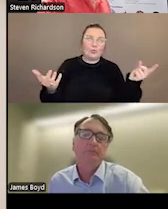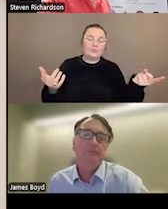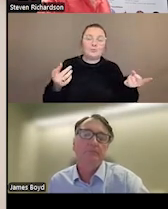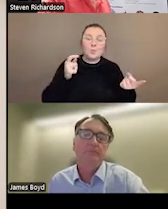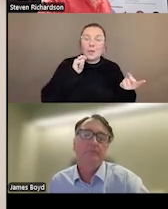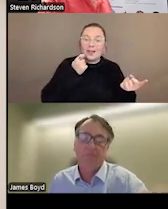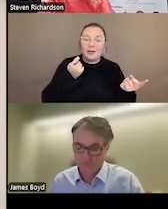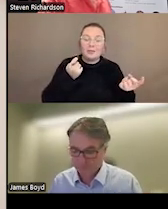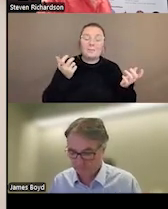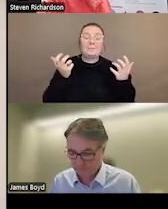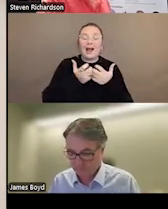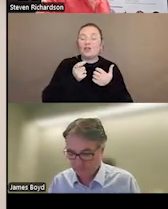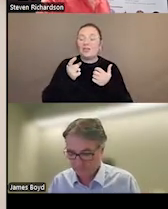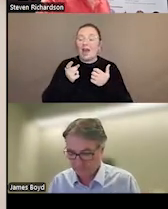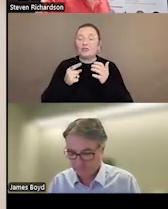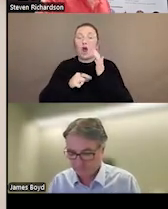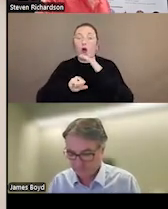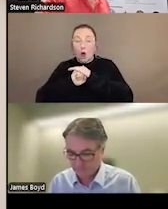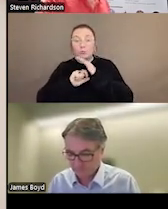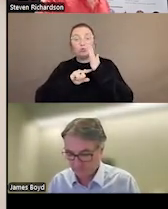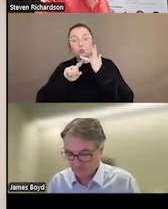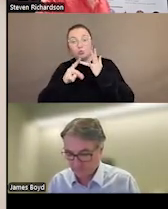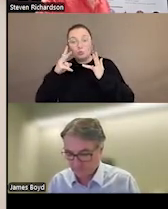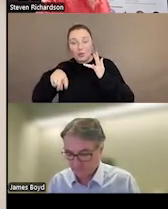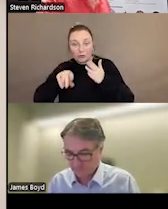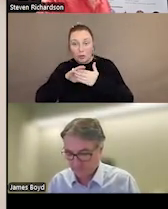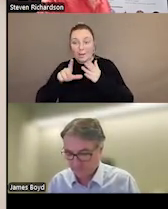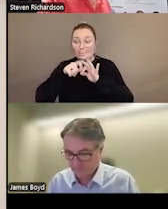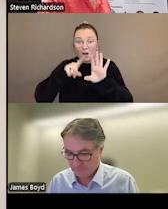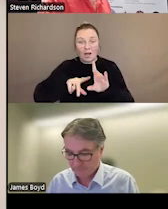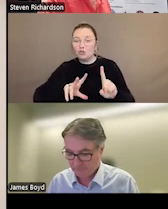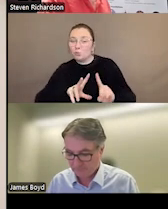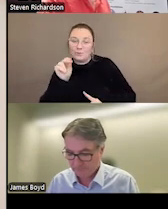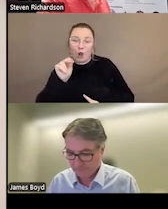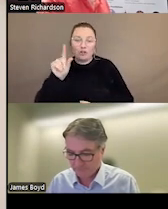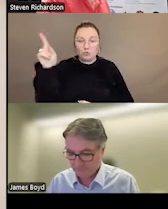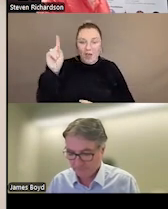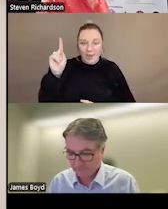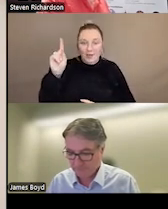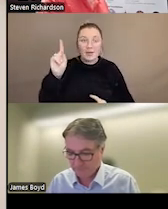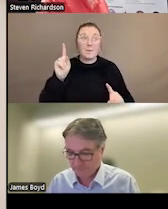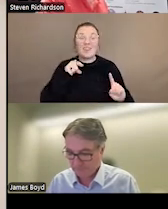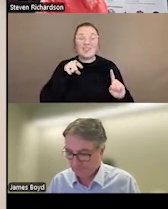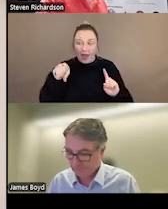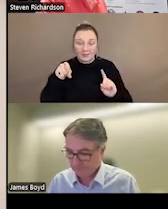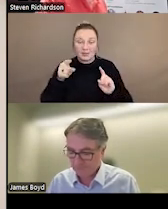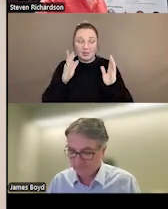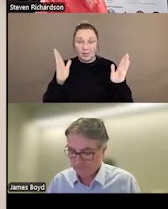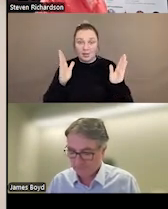an amount up to $2000 by noon today." That is a motivator for people to jump on board and make a